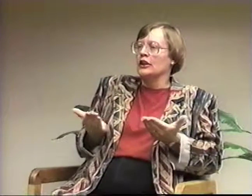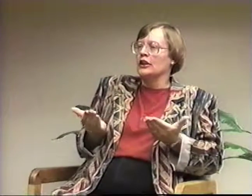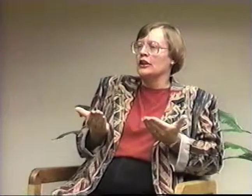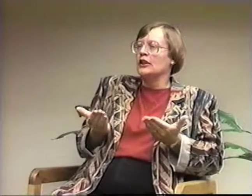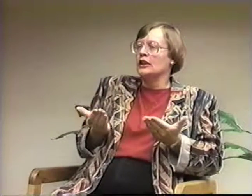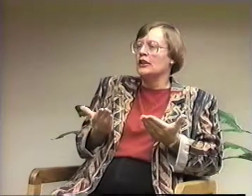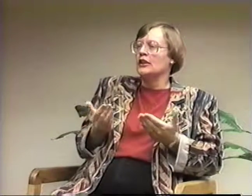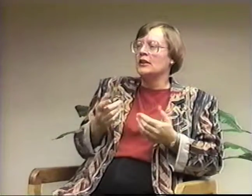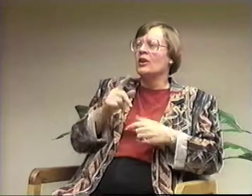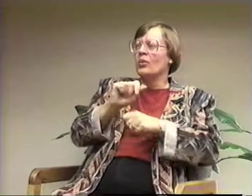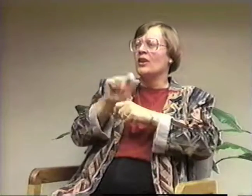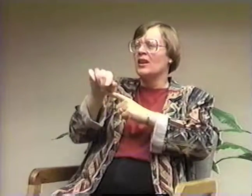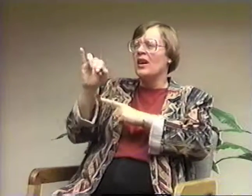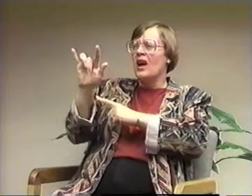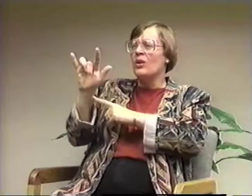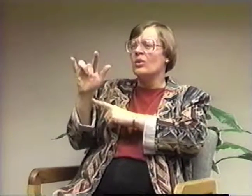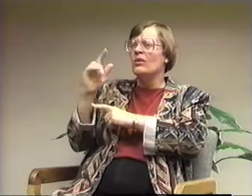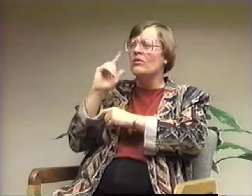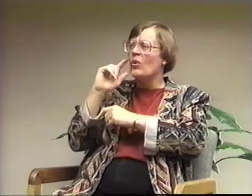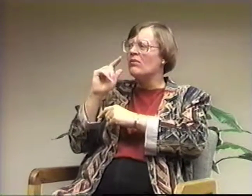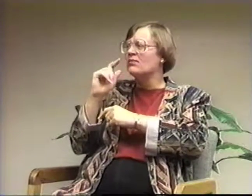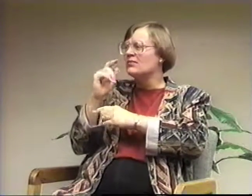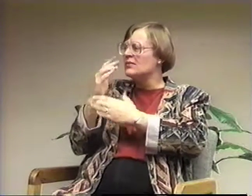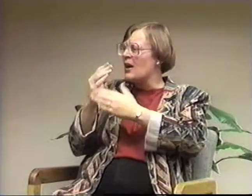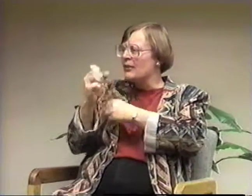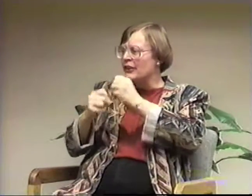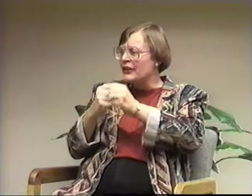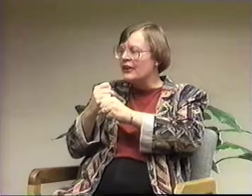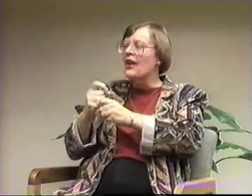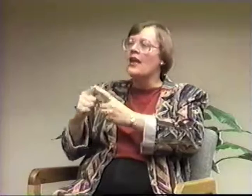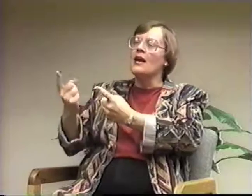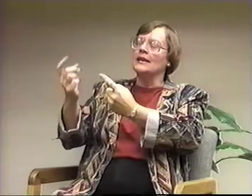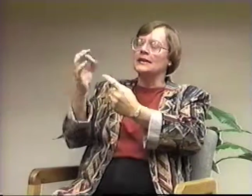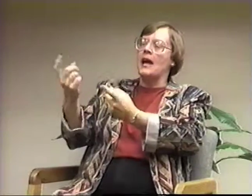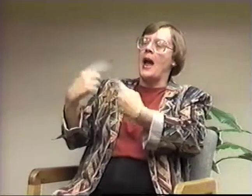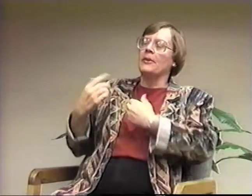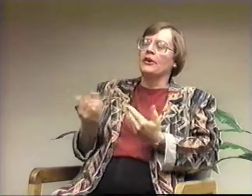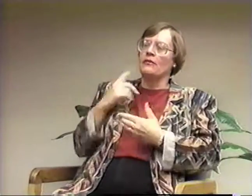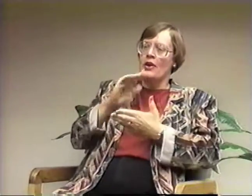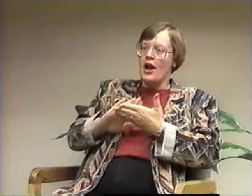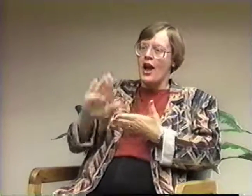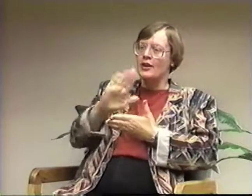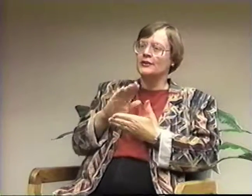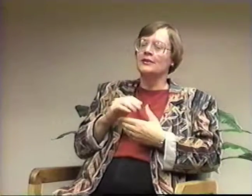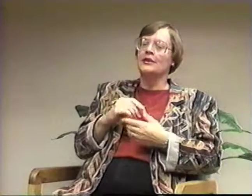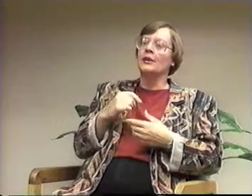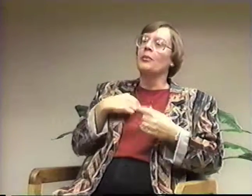My cousin was going to college here. He was from Illinois but he came here to go to college.